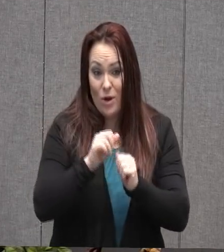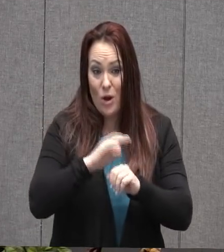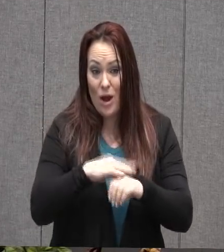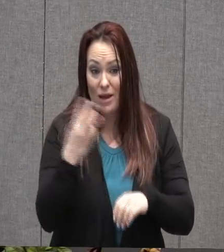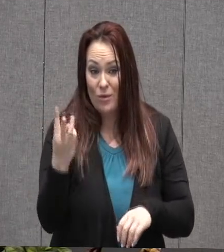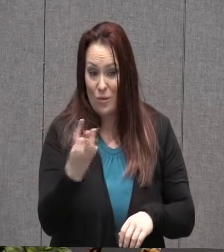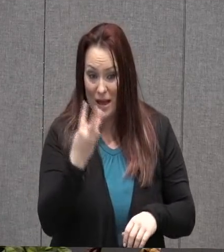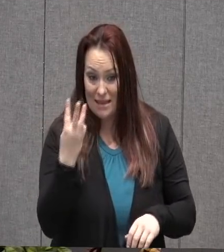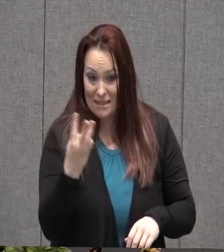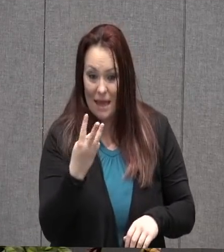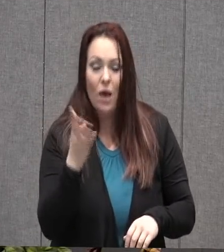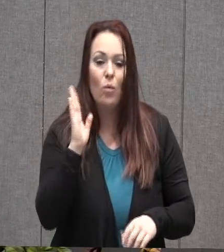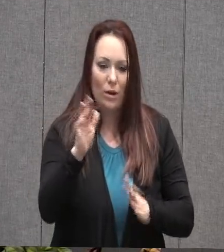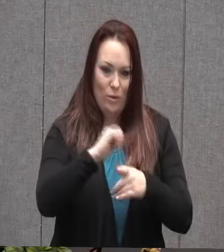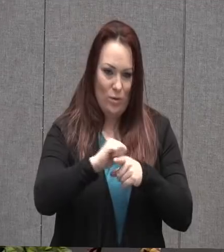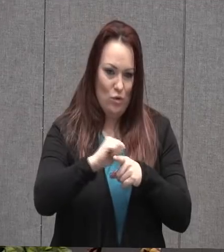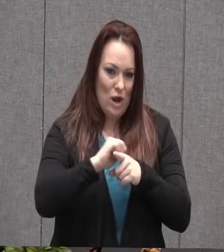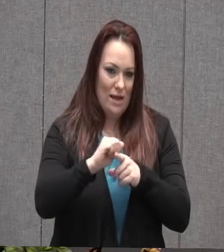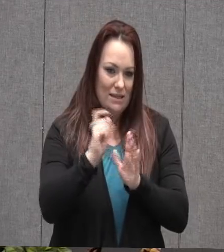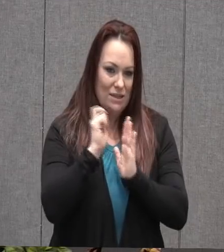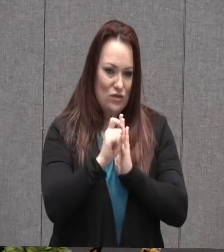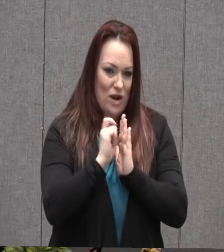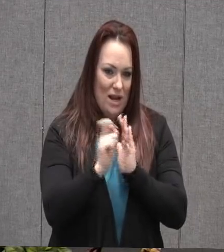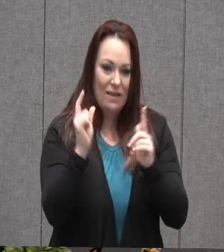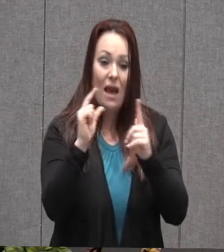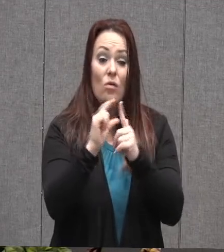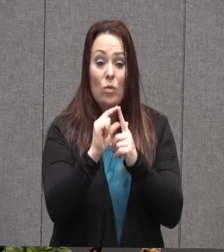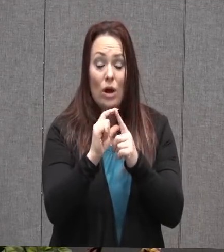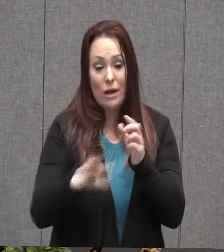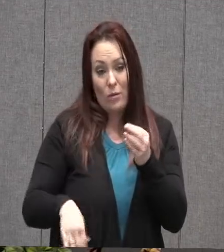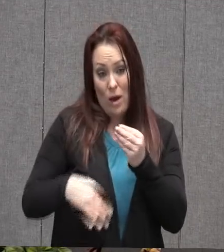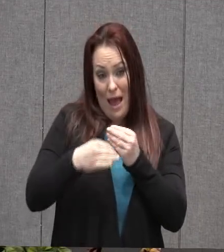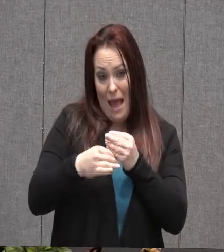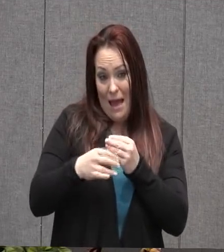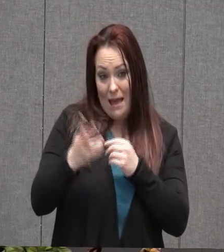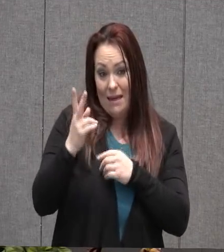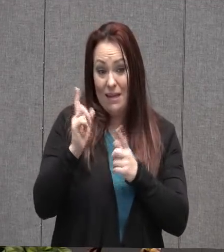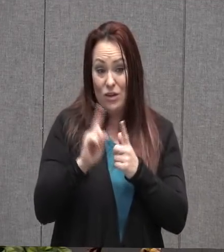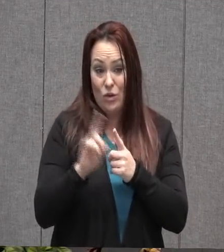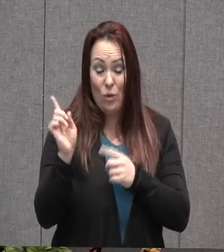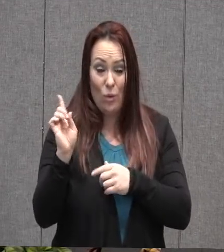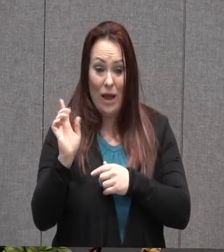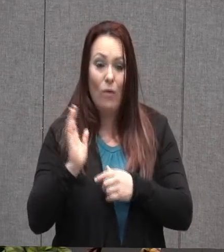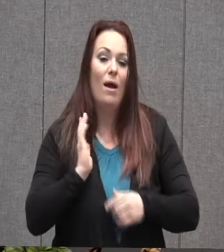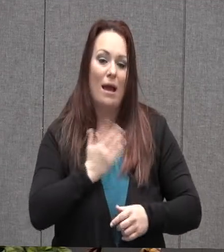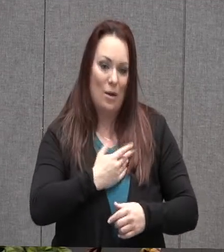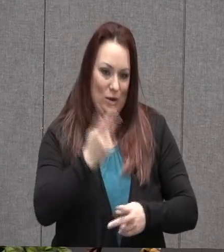we'll practice writing that word and we'll also add it to our sight word book so that you can keep practicing with it.